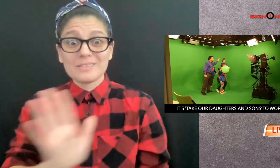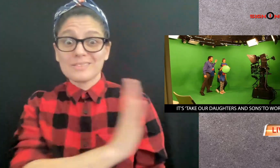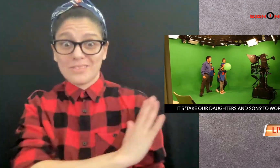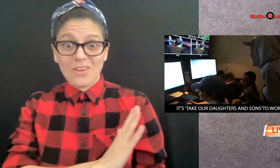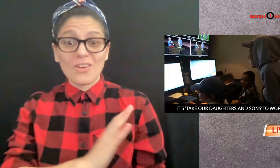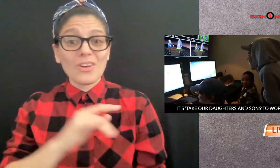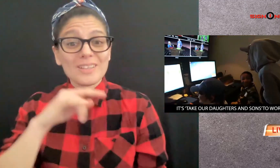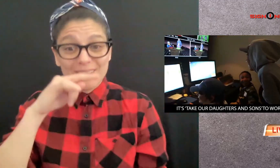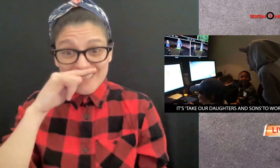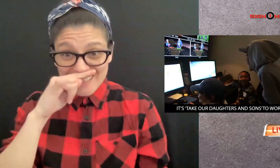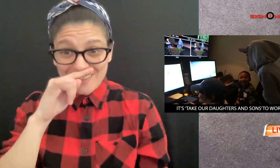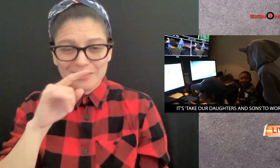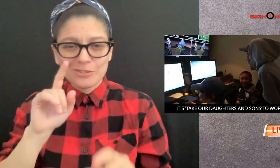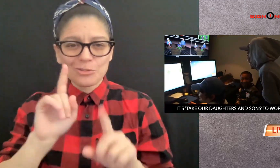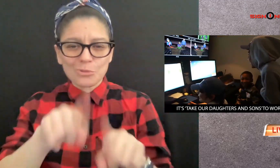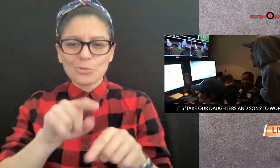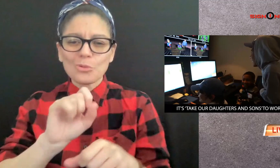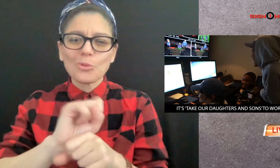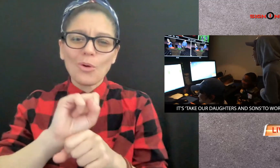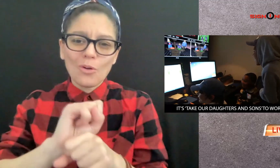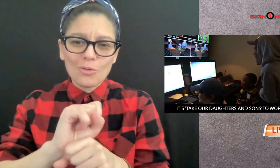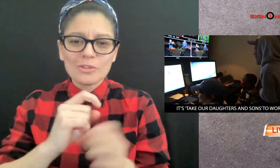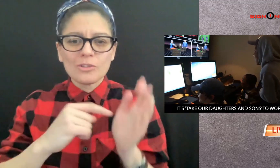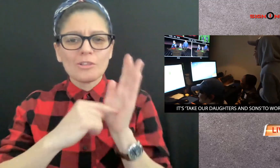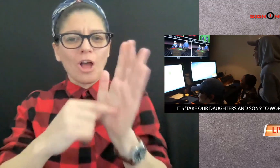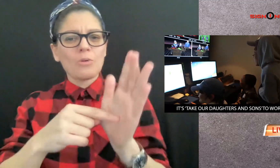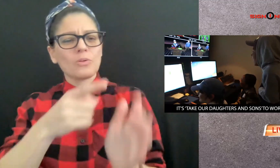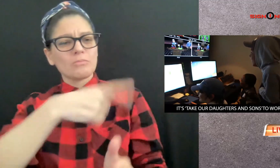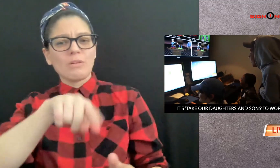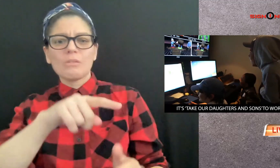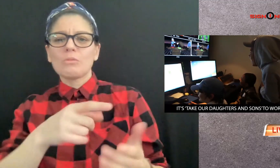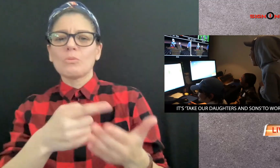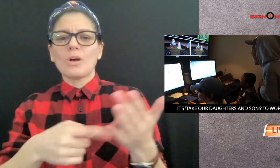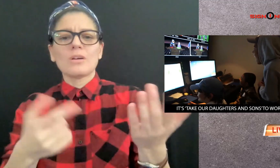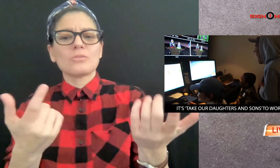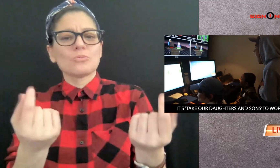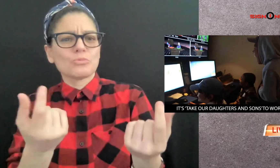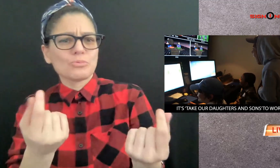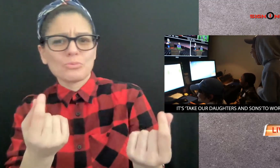the day encourages parents to take their kids to work to show them what they do